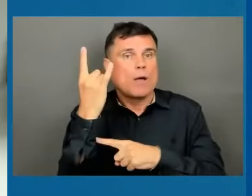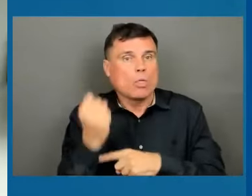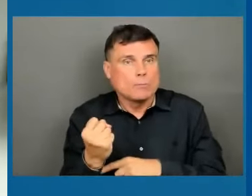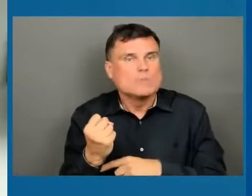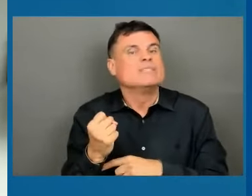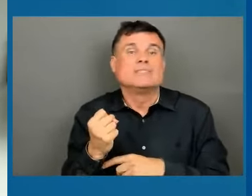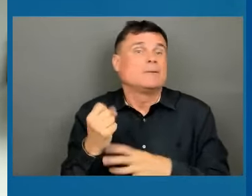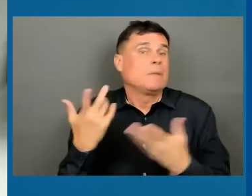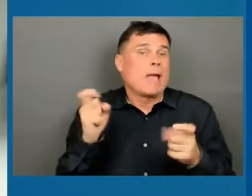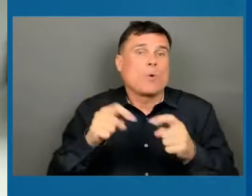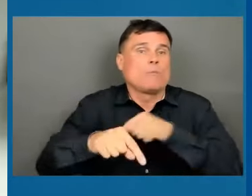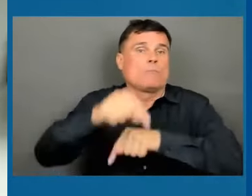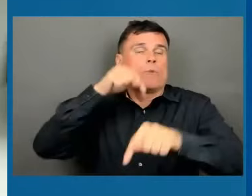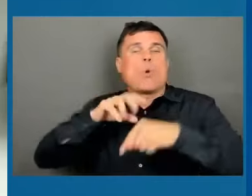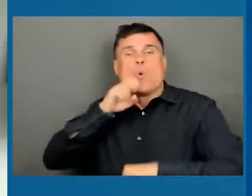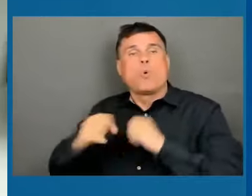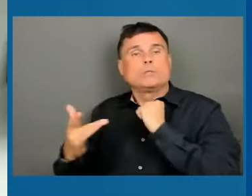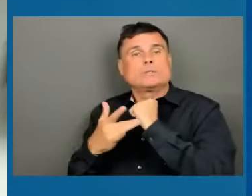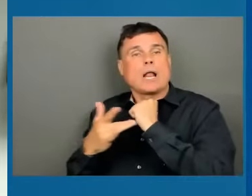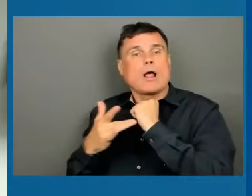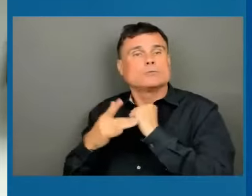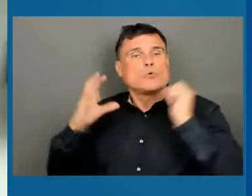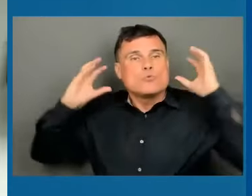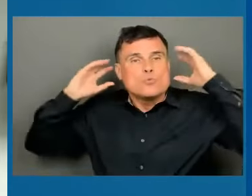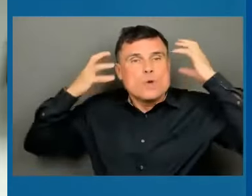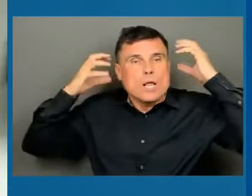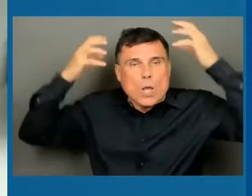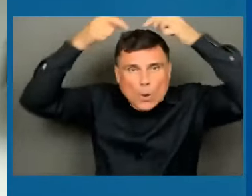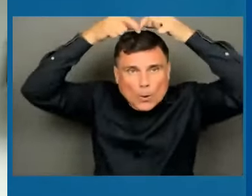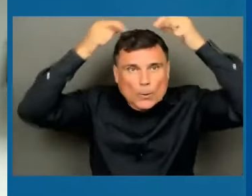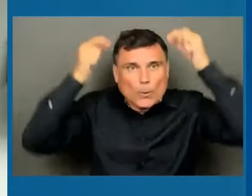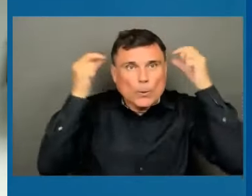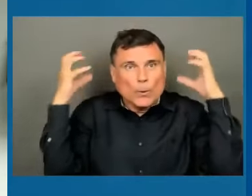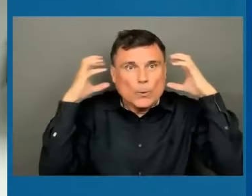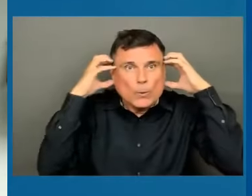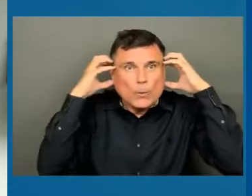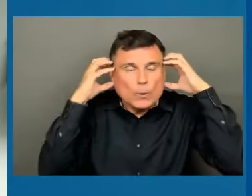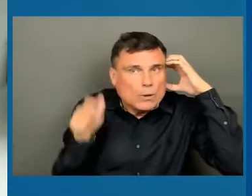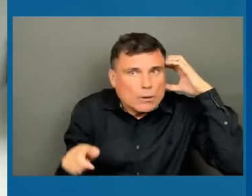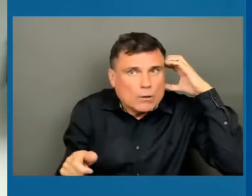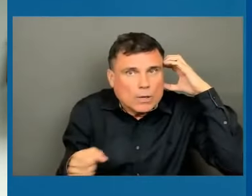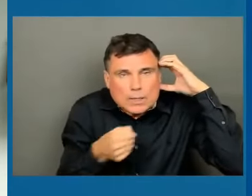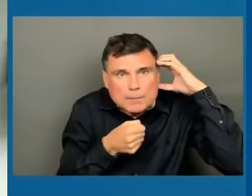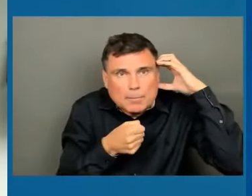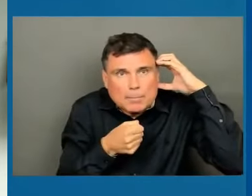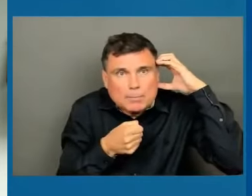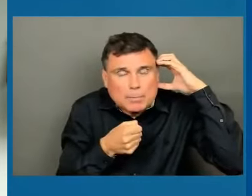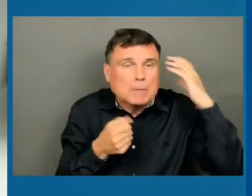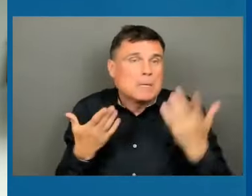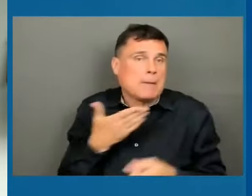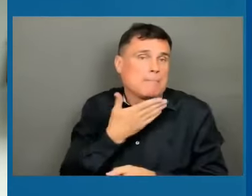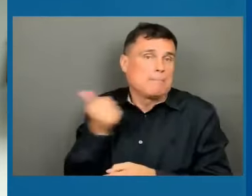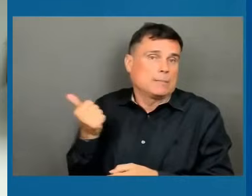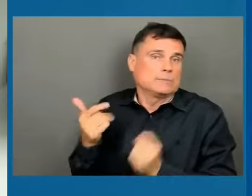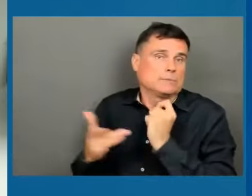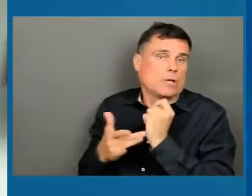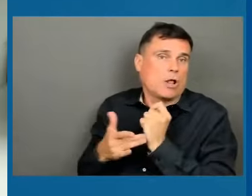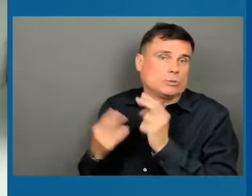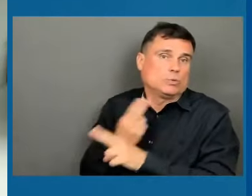types of events. Amanda, do you have a follow-up? I'm just wondering if you